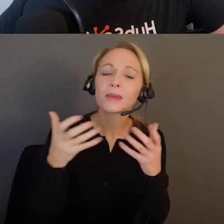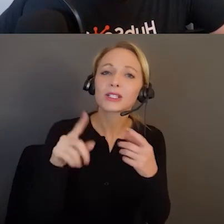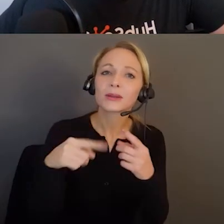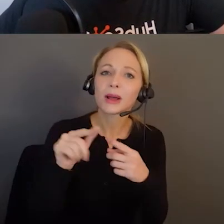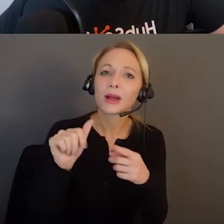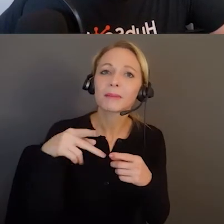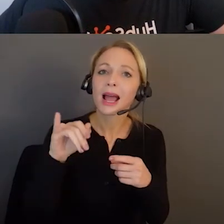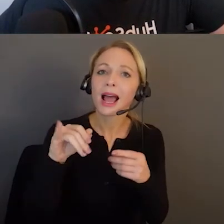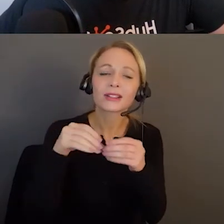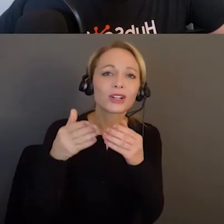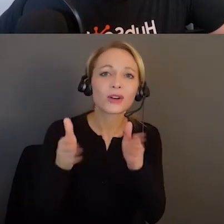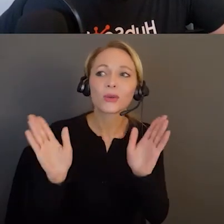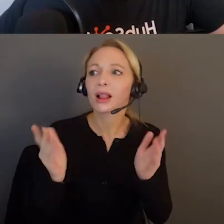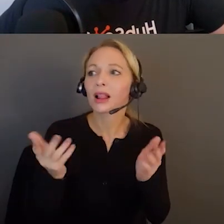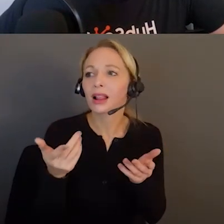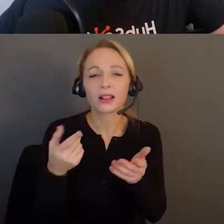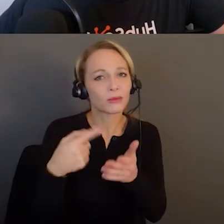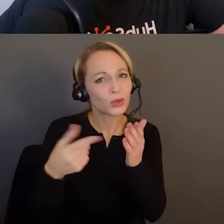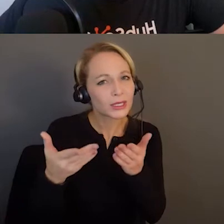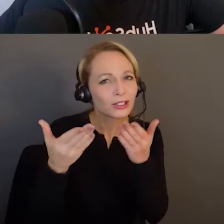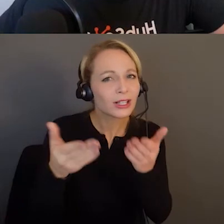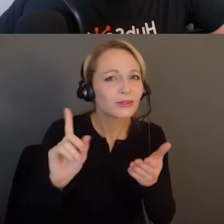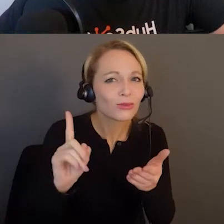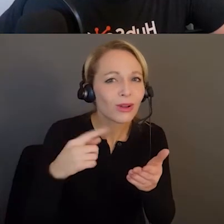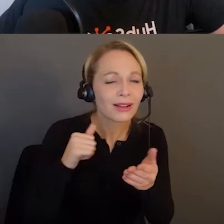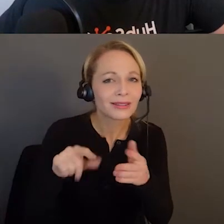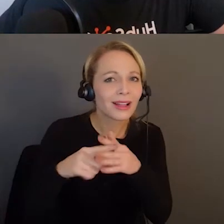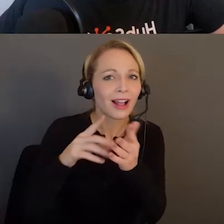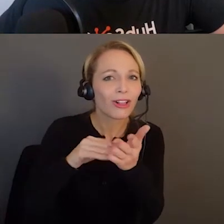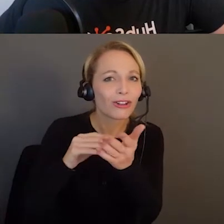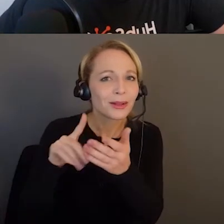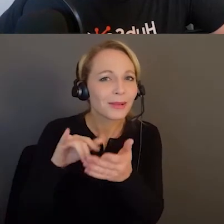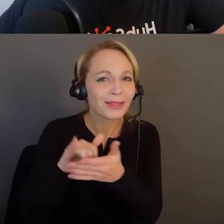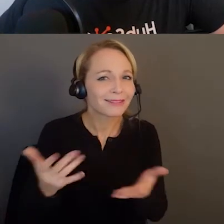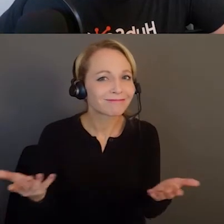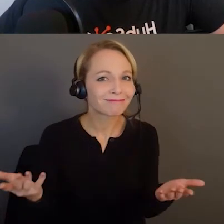GENERAL, WHERE DO YOU GUYS SUGGEST I GET STARTED ON LEARNING ABOUT THIS?